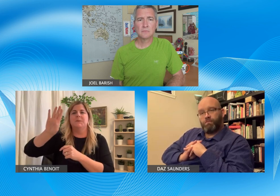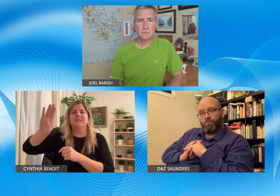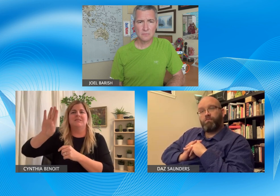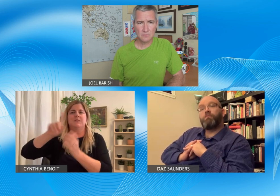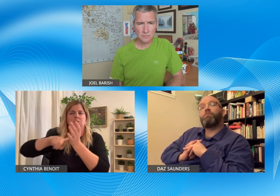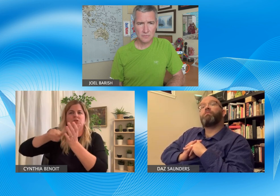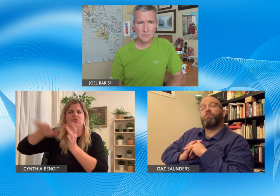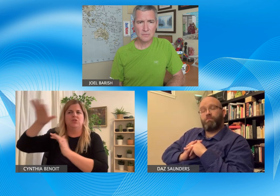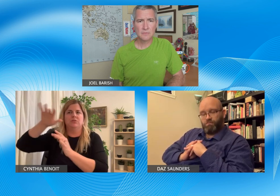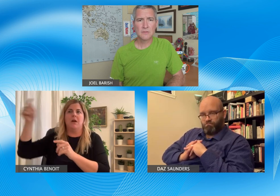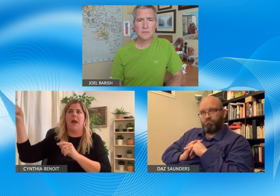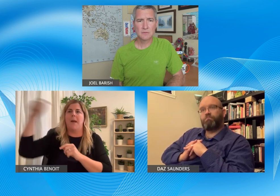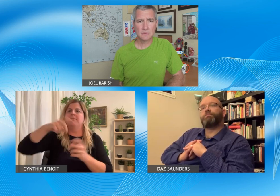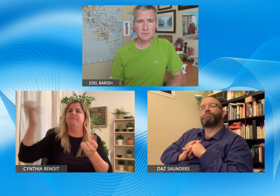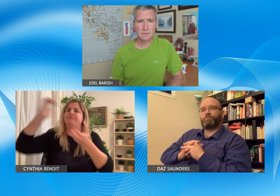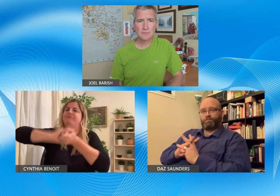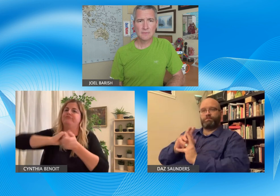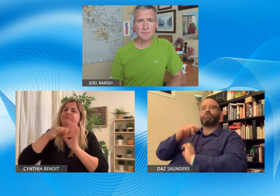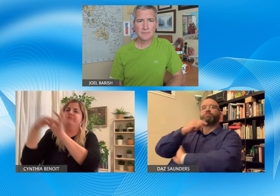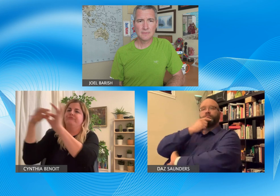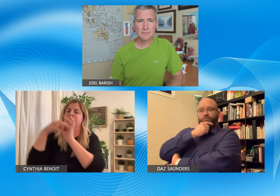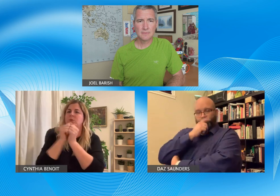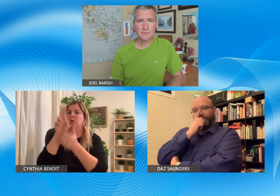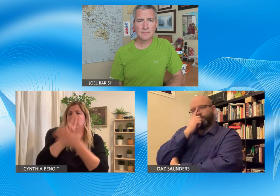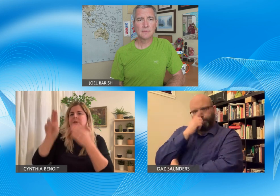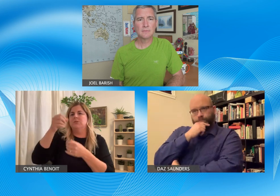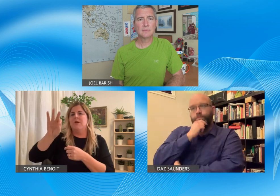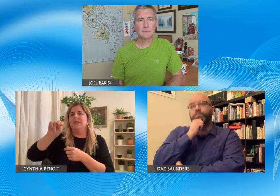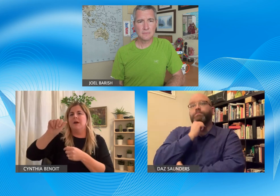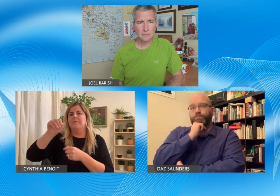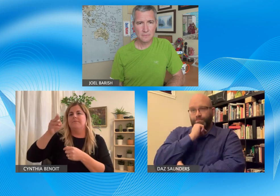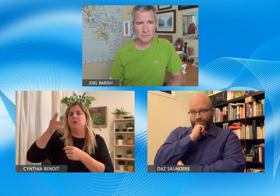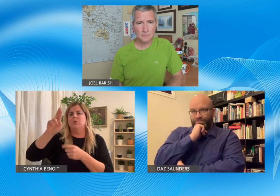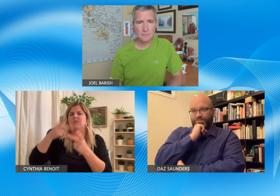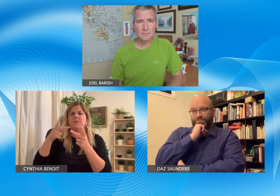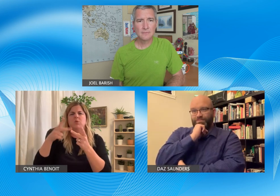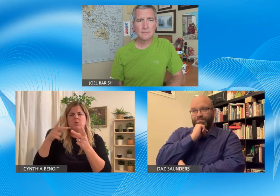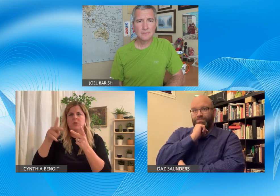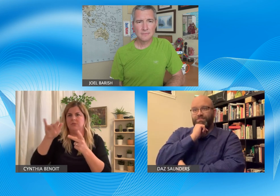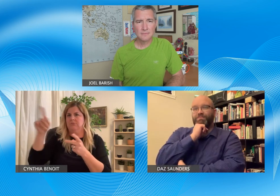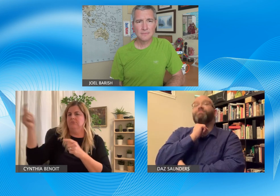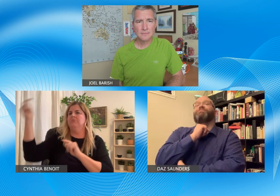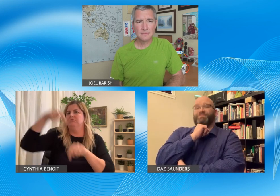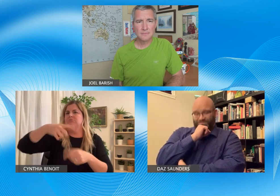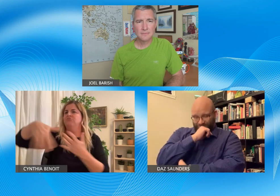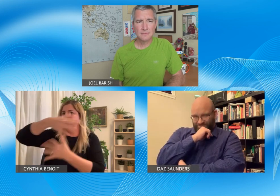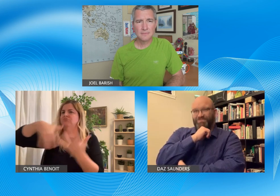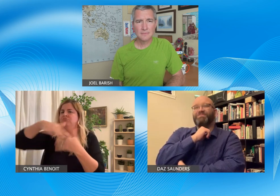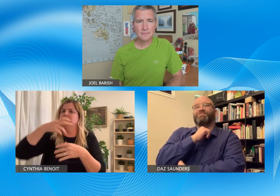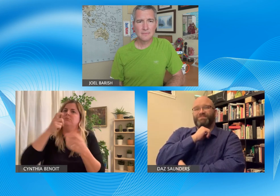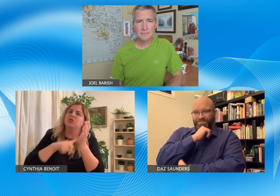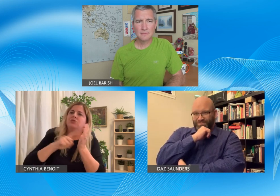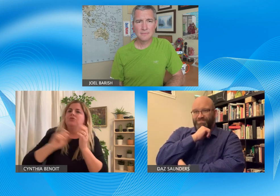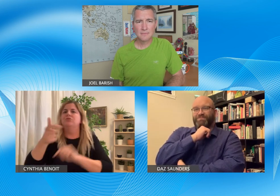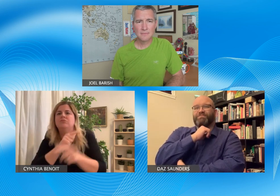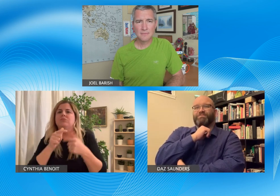from Belgium.And their native language, LSFB. There was a partnership between the Belgian researchers and the University of Namur.